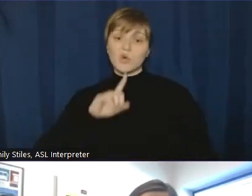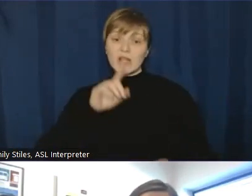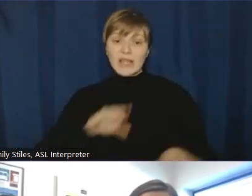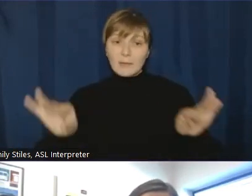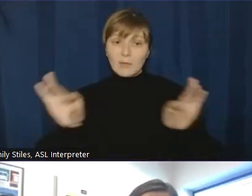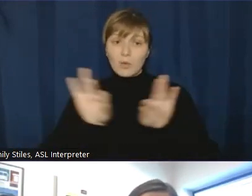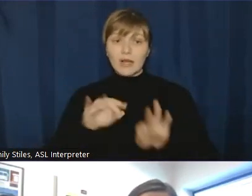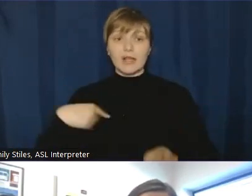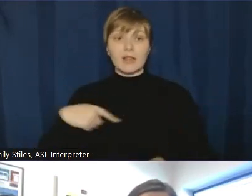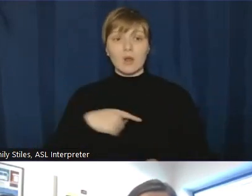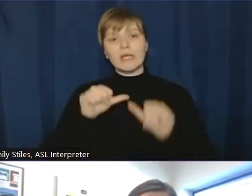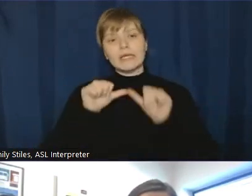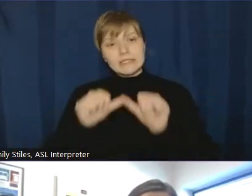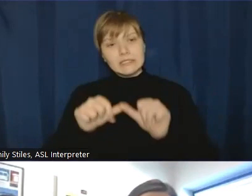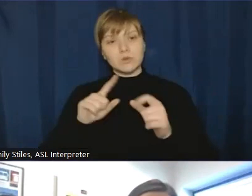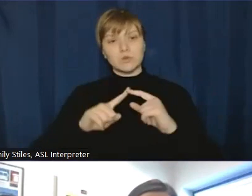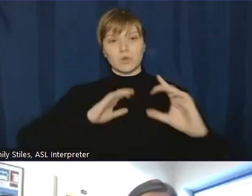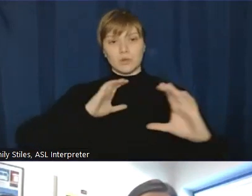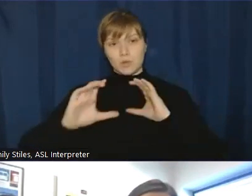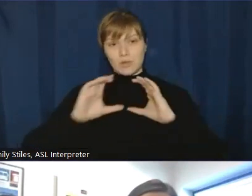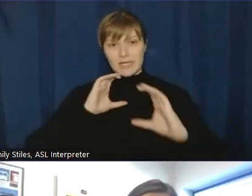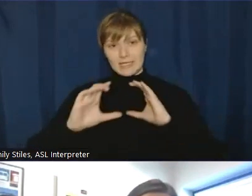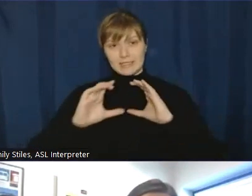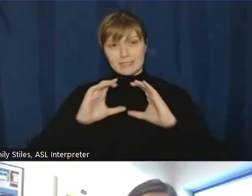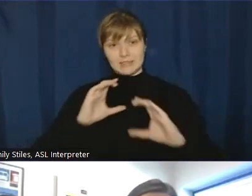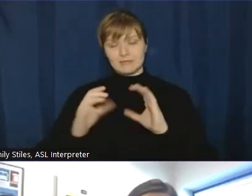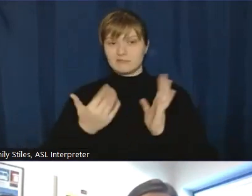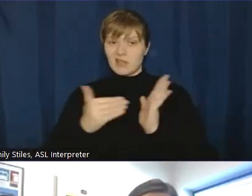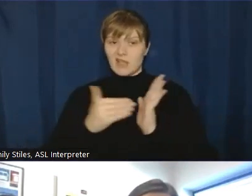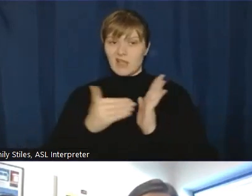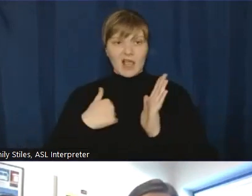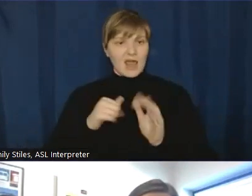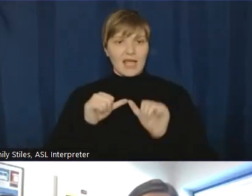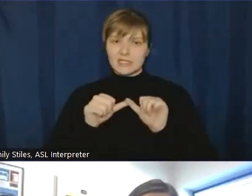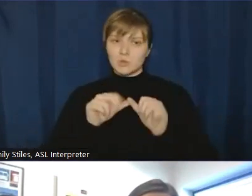continued to communicate. I mentioned that we have communication at different levels to make